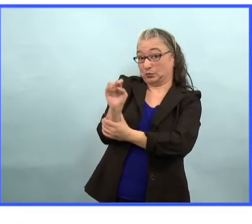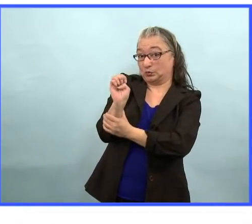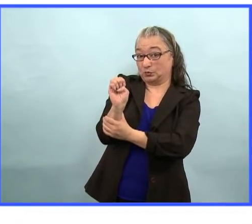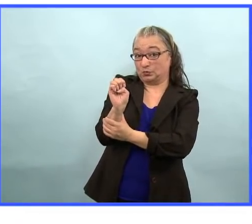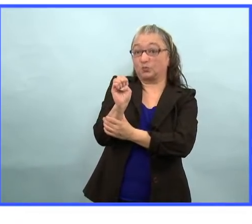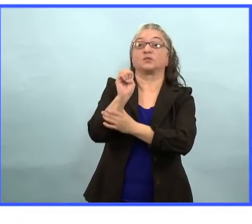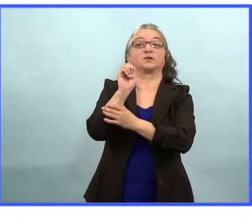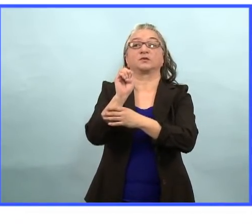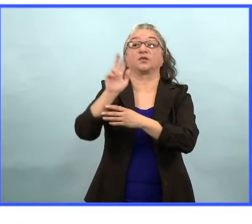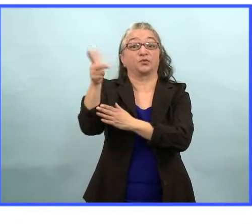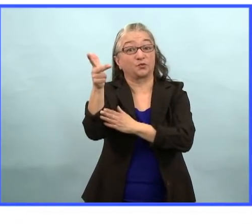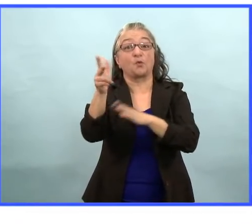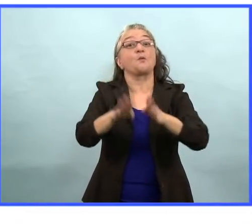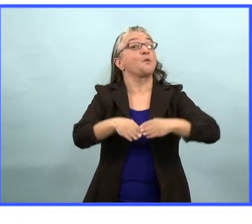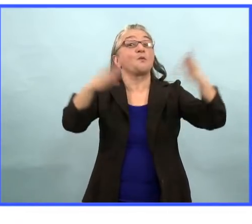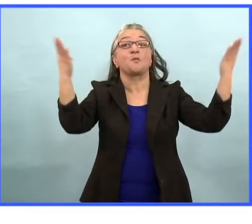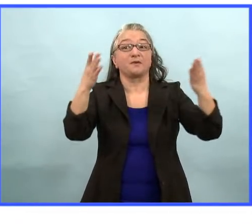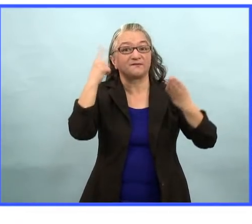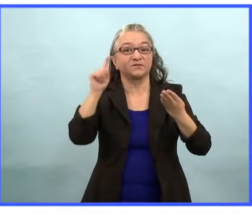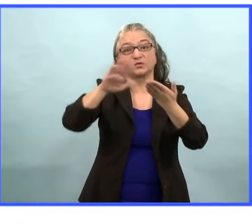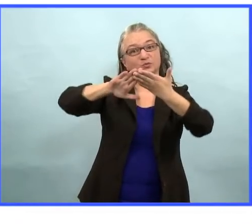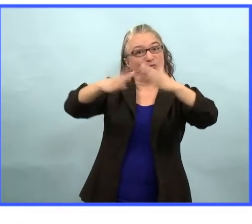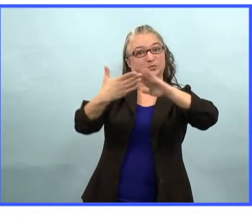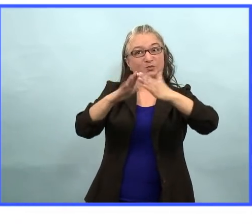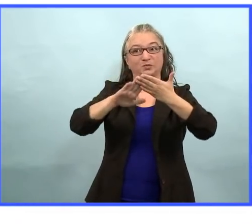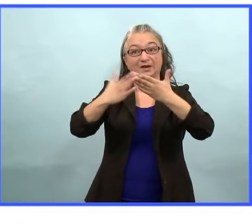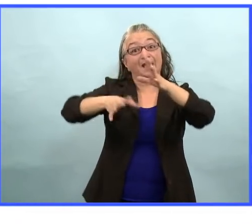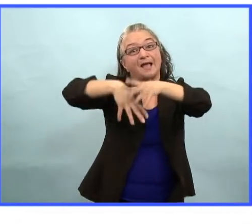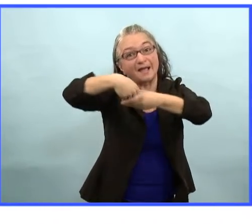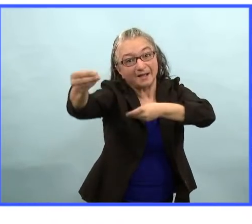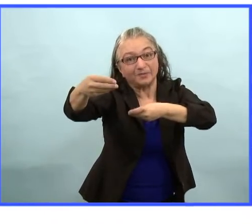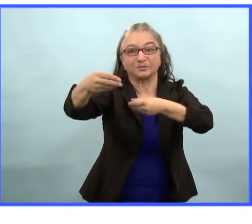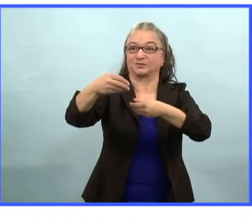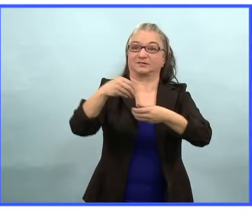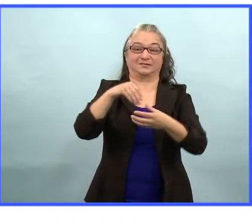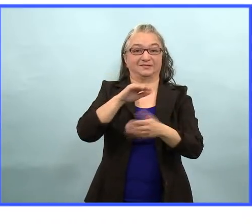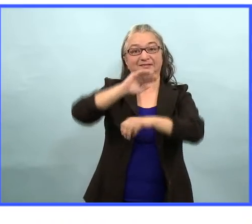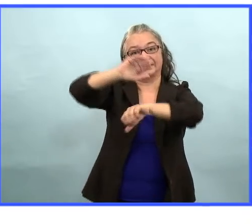faith-based organizations to become part of the vaccine rollout by hosting clinics